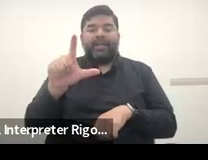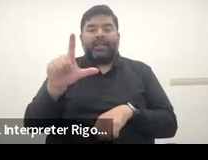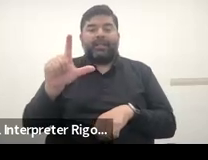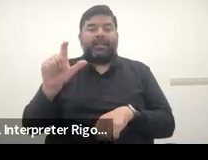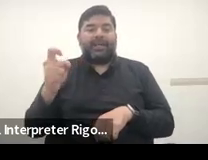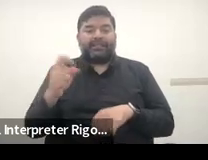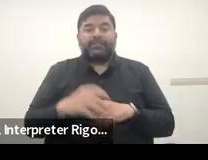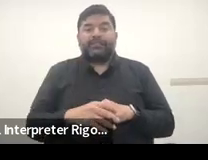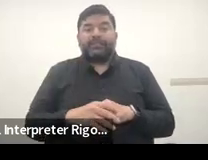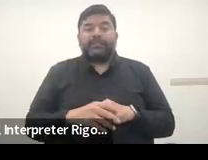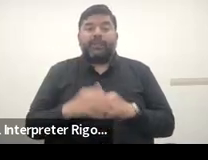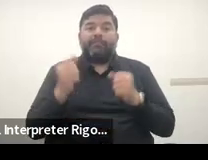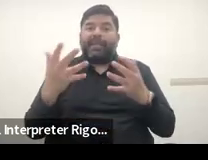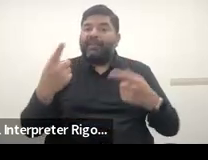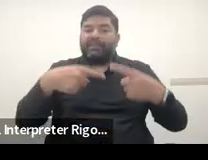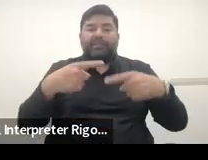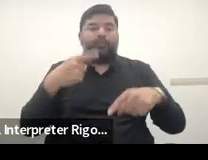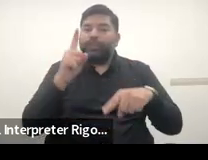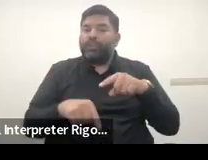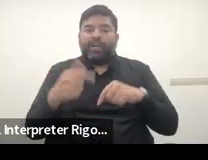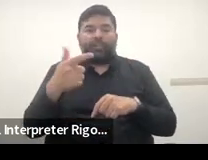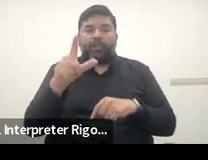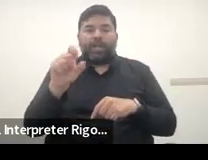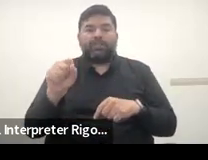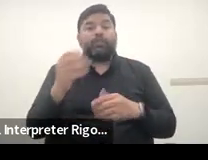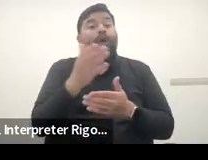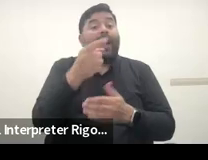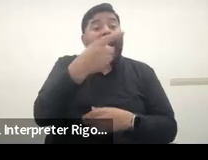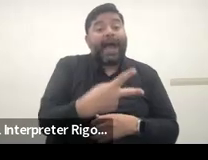so about half of the dataset is labeled with phonemes and then half the data